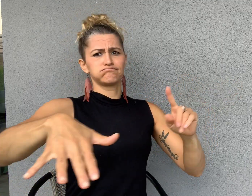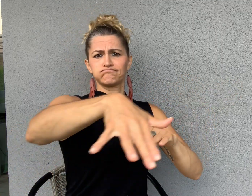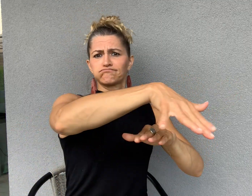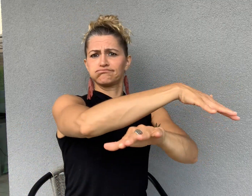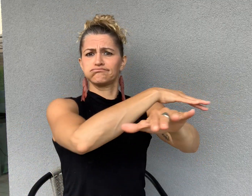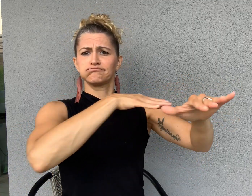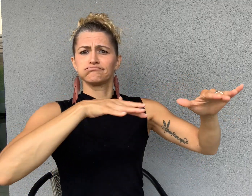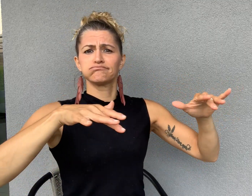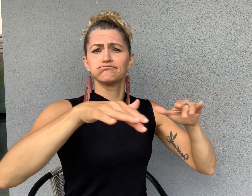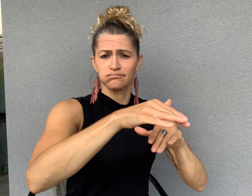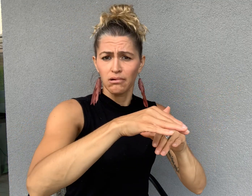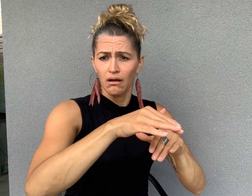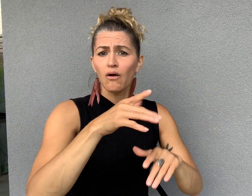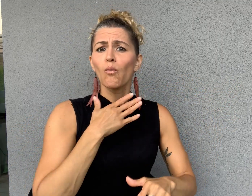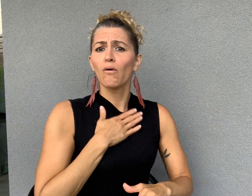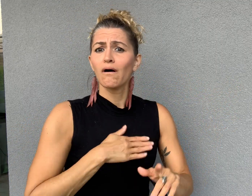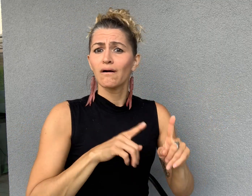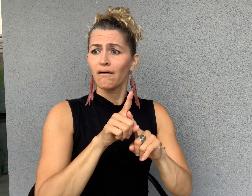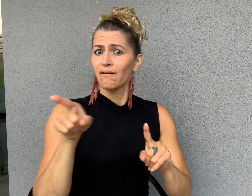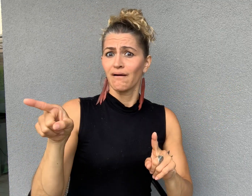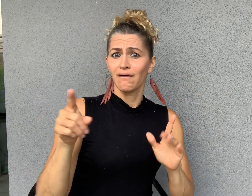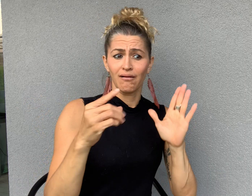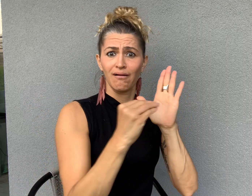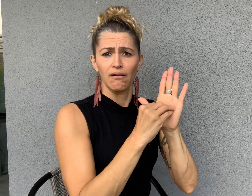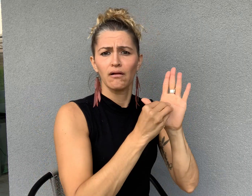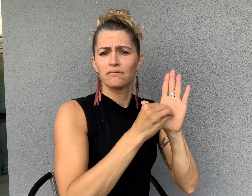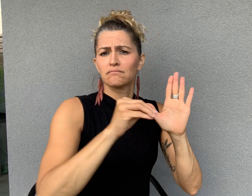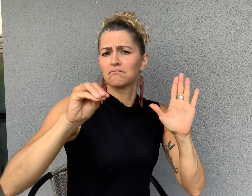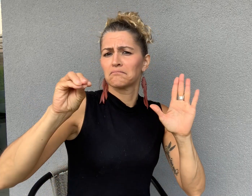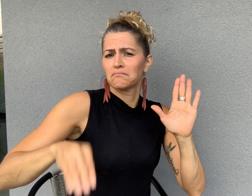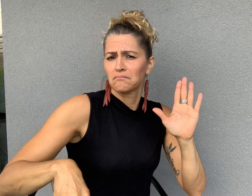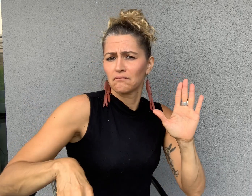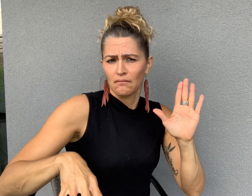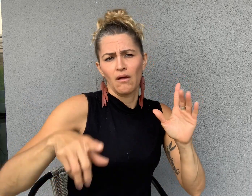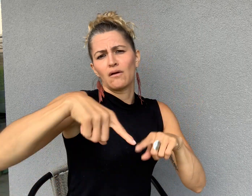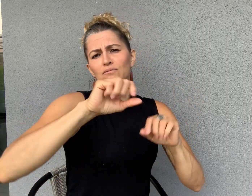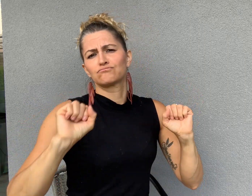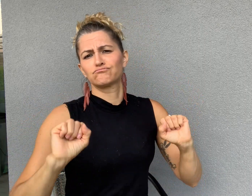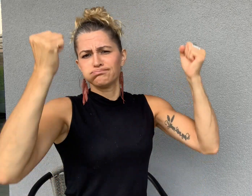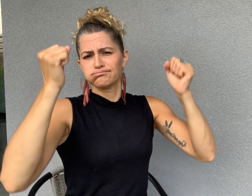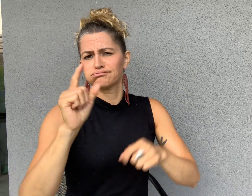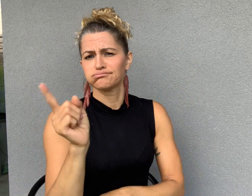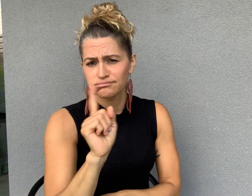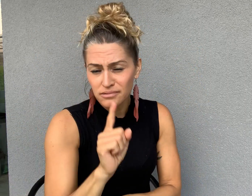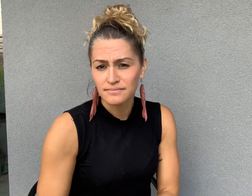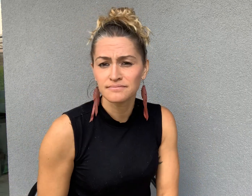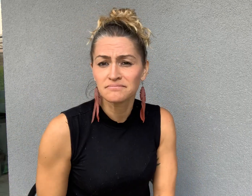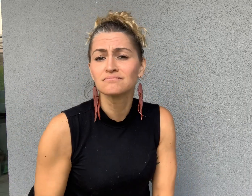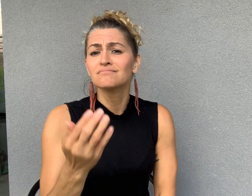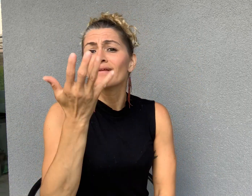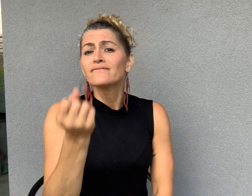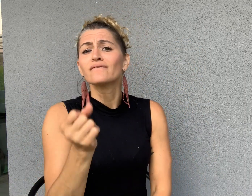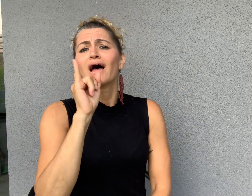disabled people in public spaces. The RPWD Act